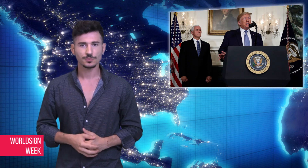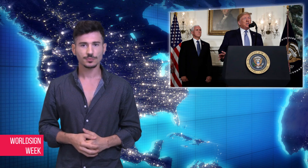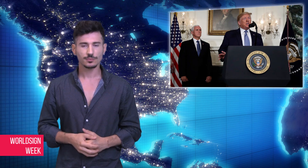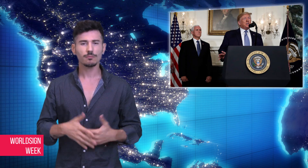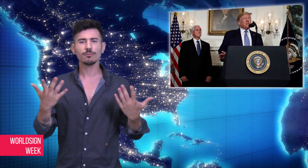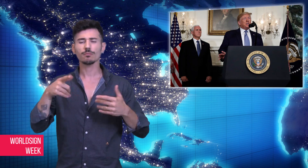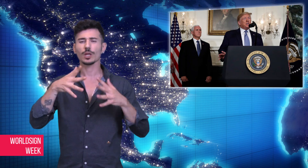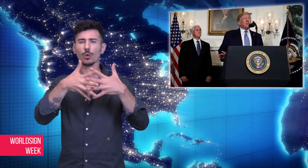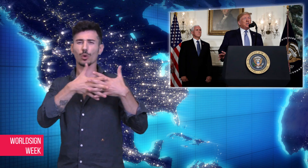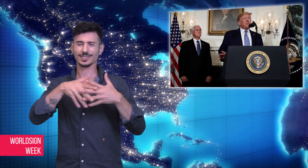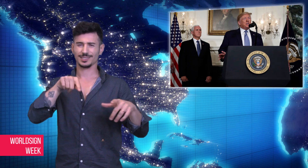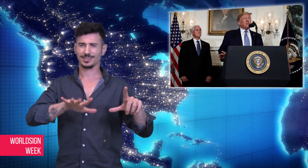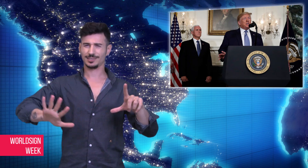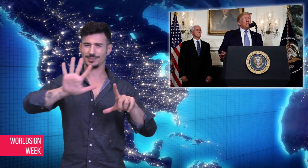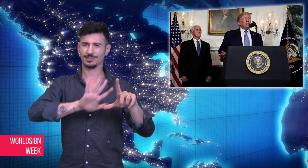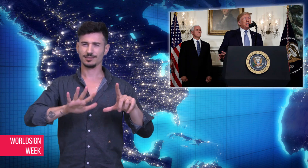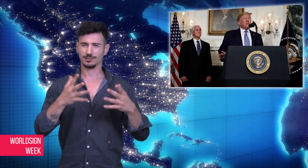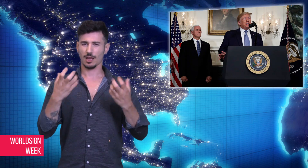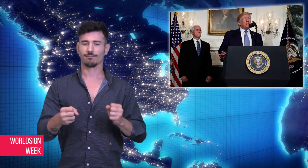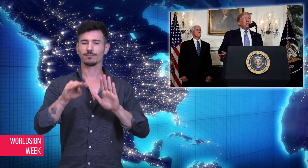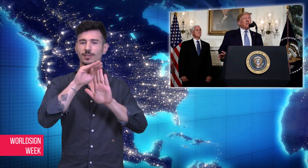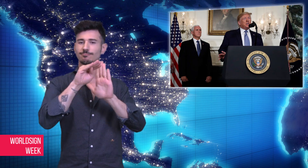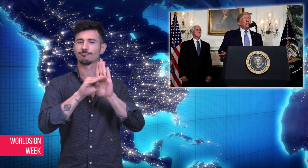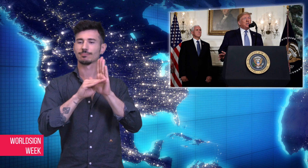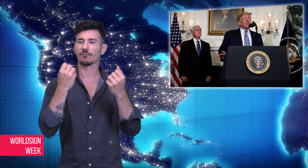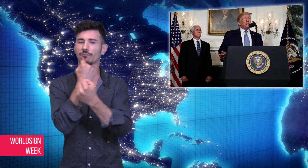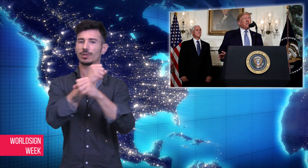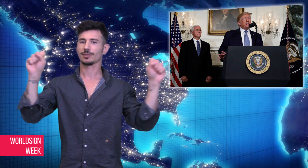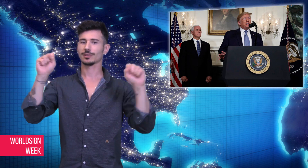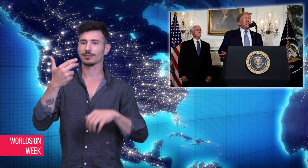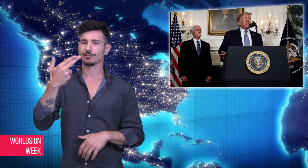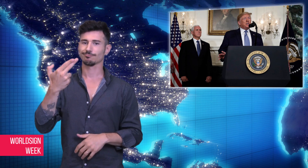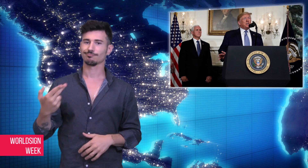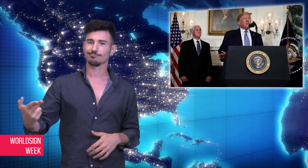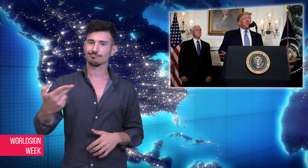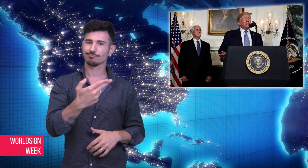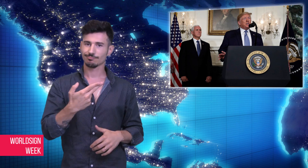Gun control has been a controversial issue that